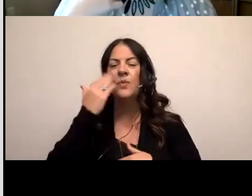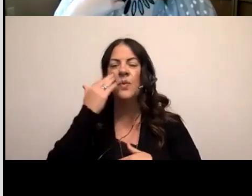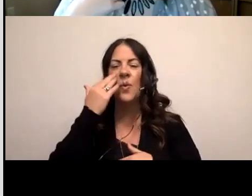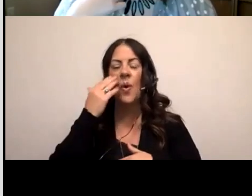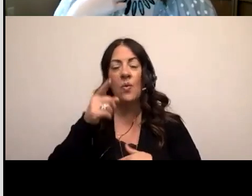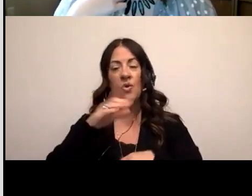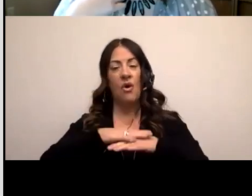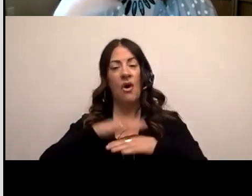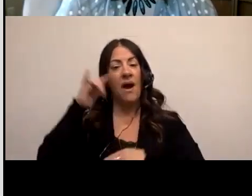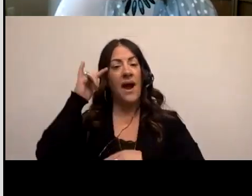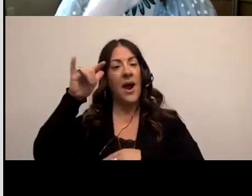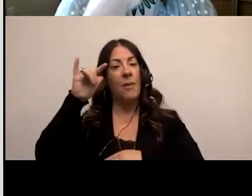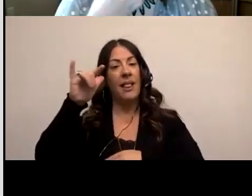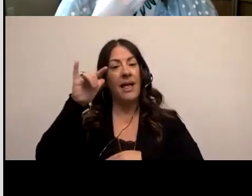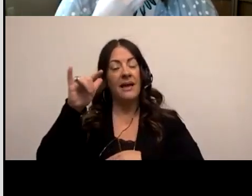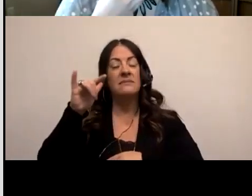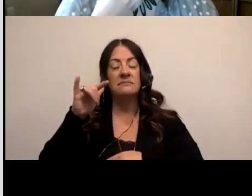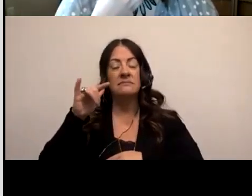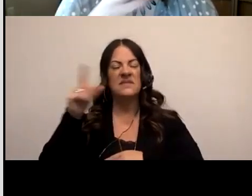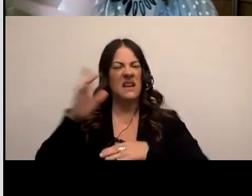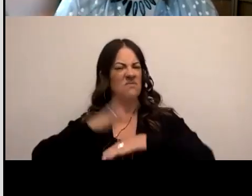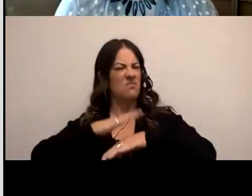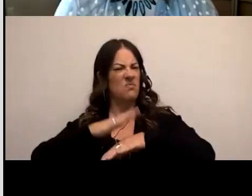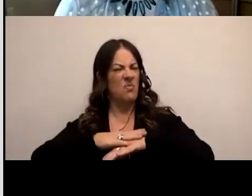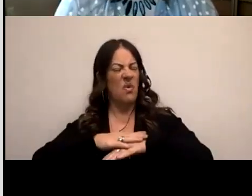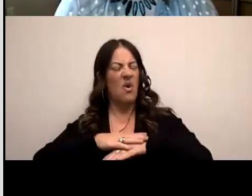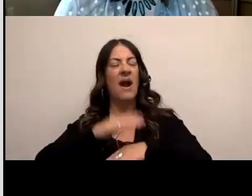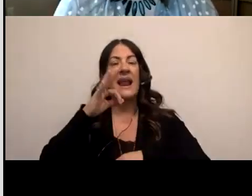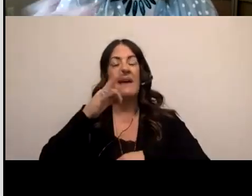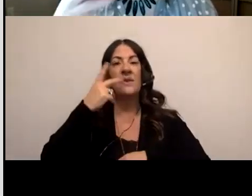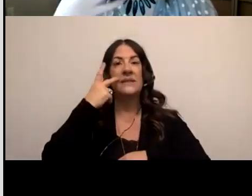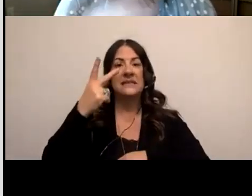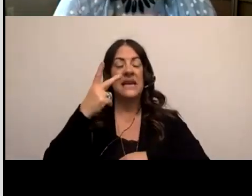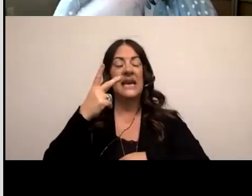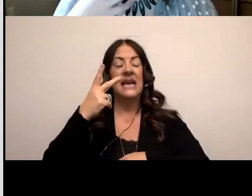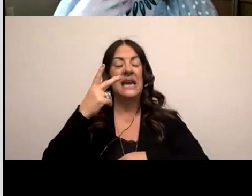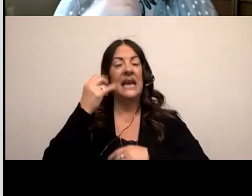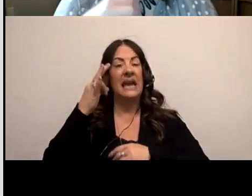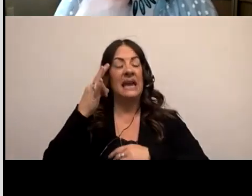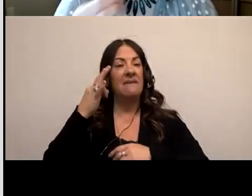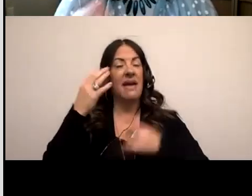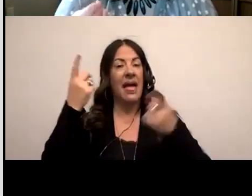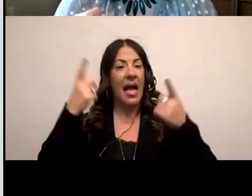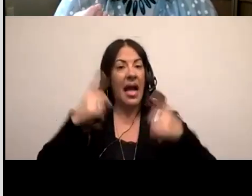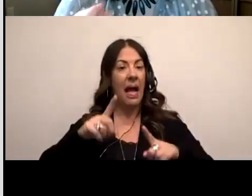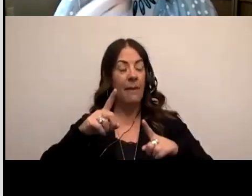YOU PUT YOUR OWN MASK ON FIRST AND THEN HELP YOUR CHILD. THAT'S WHERE WE'RE AT